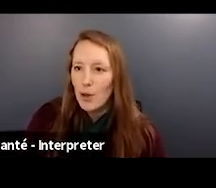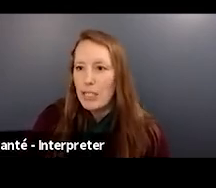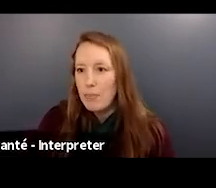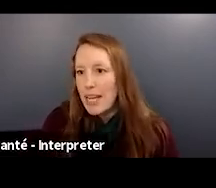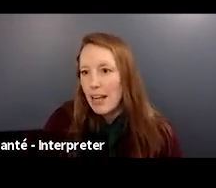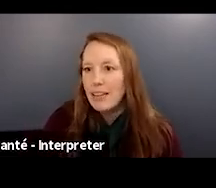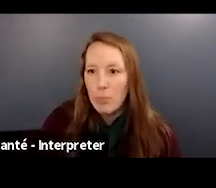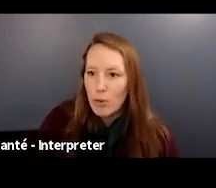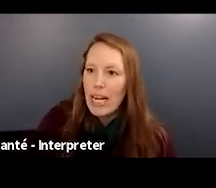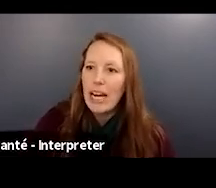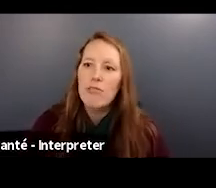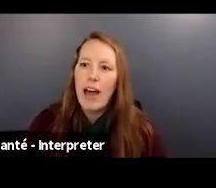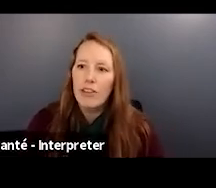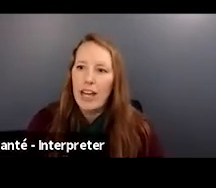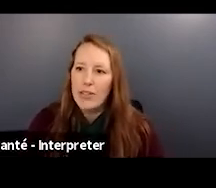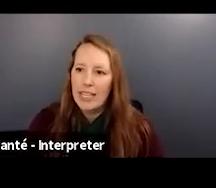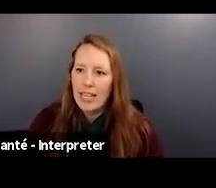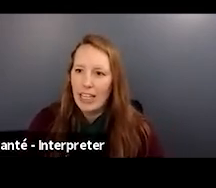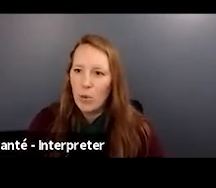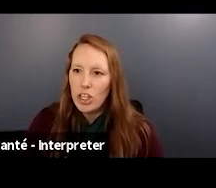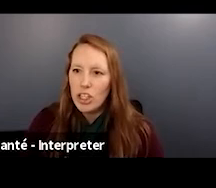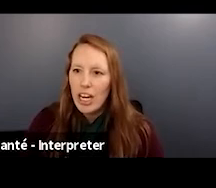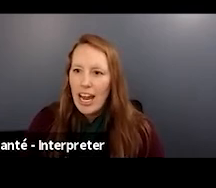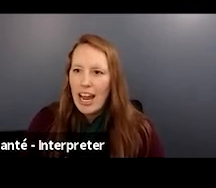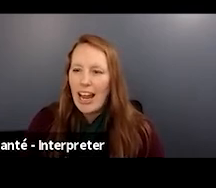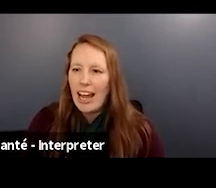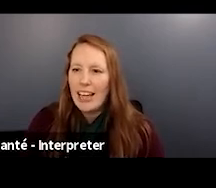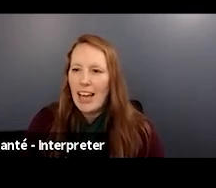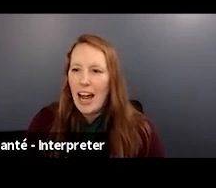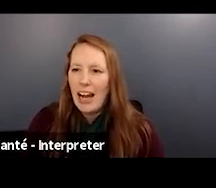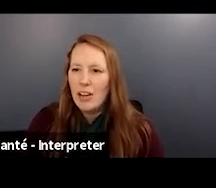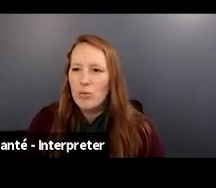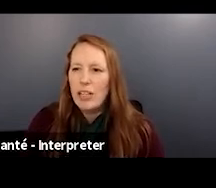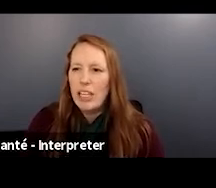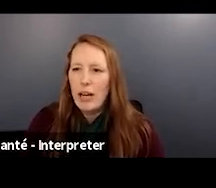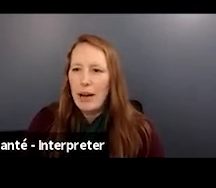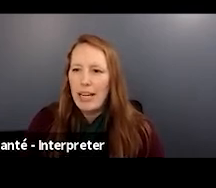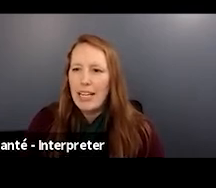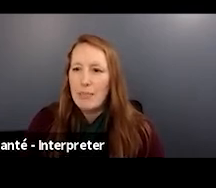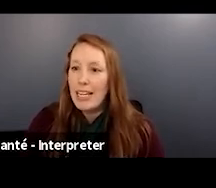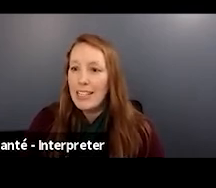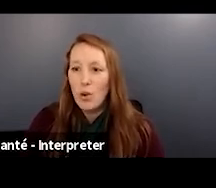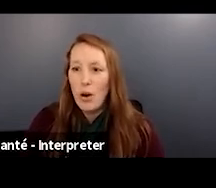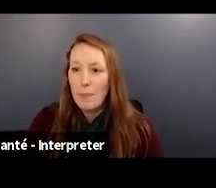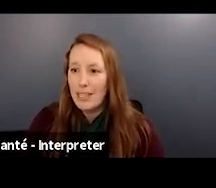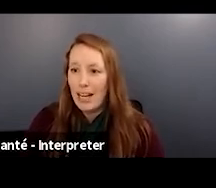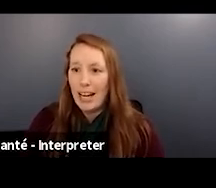so speaking, lip-reading rather than using sign language. My kids grew up signing.